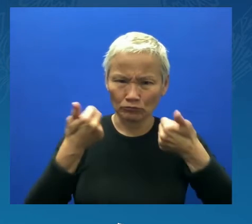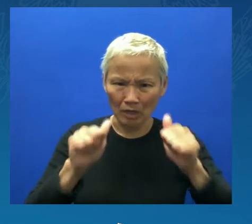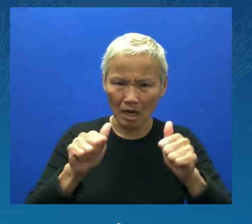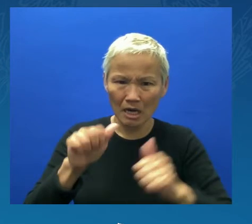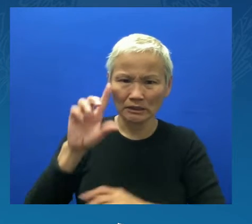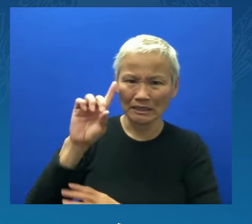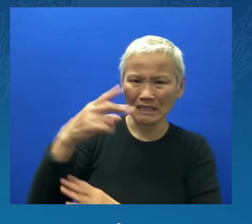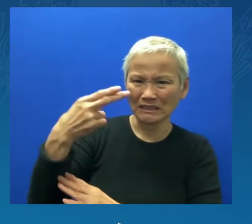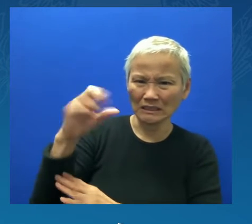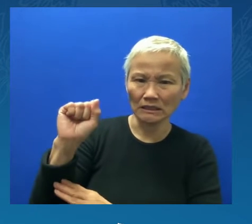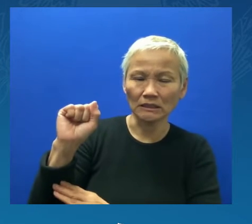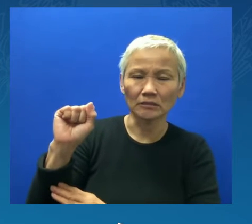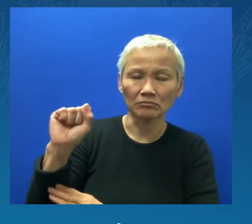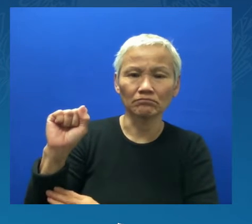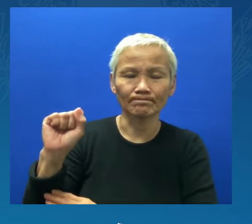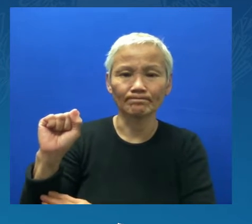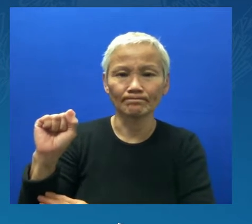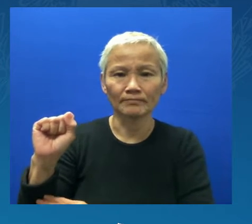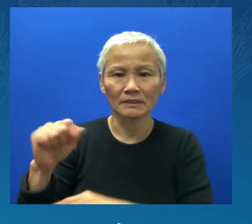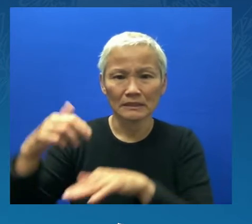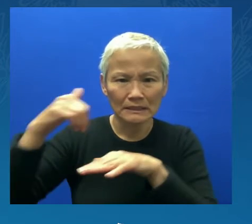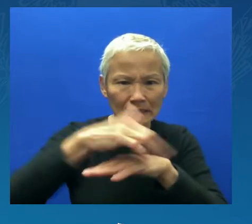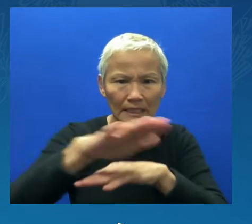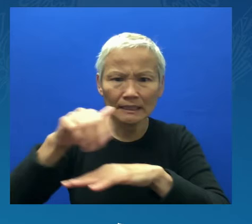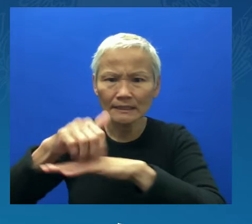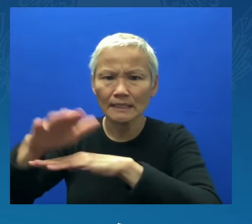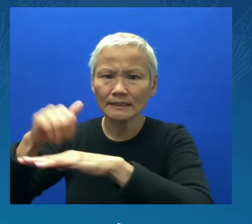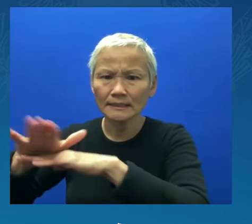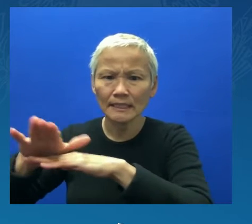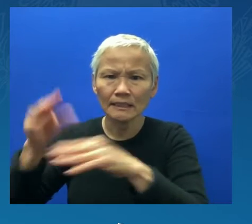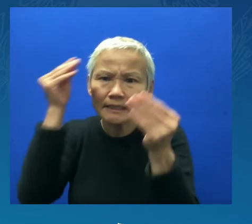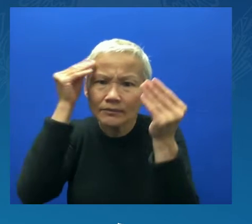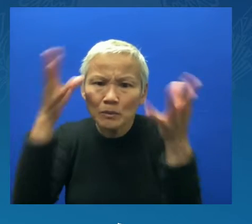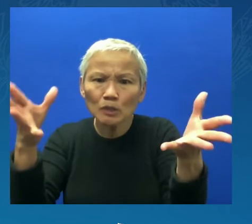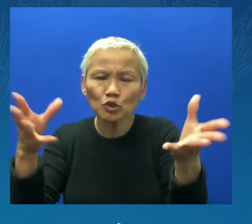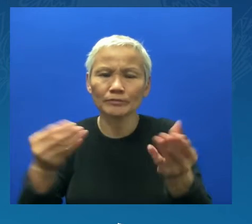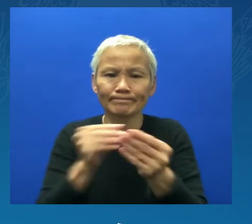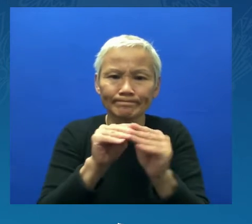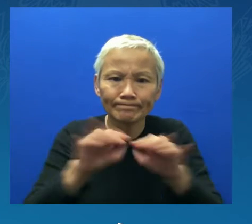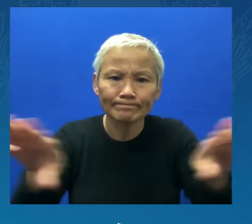sending out information and informing, for example,